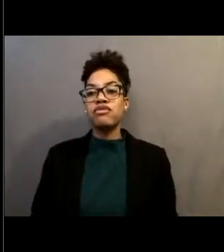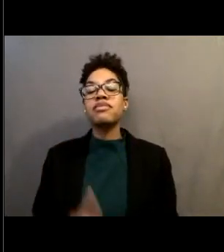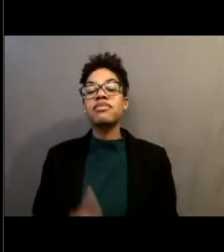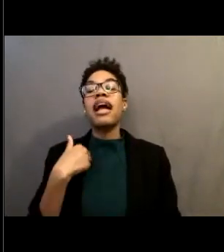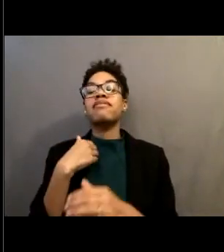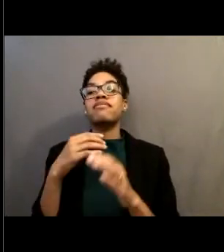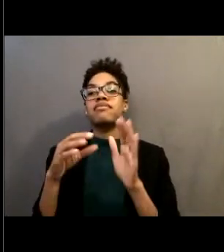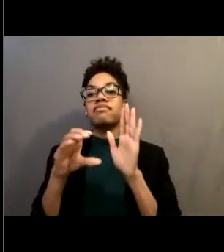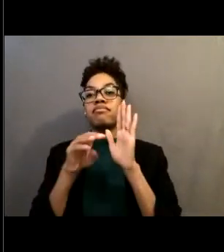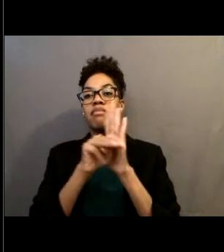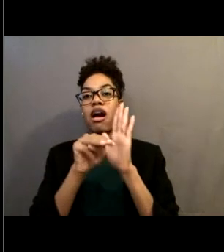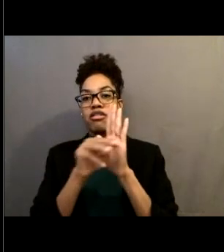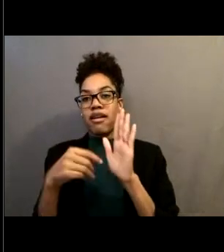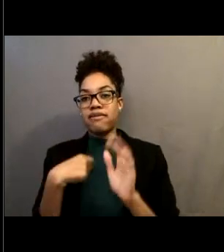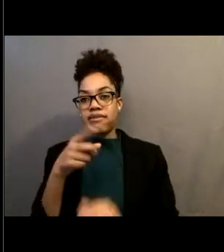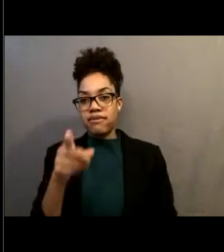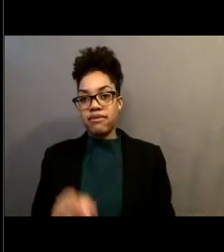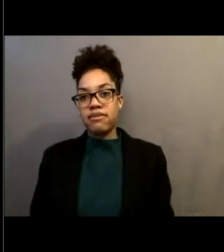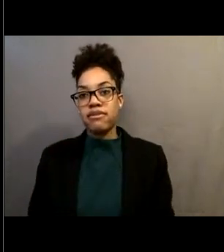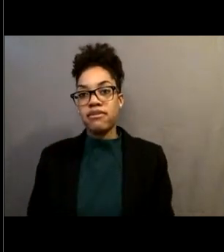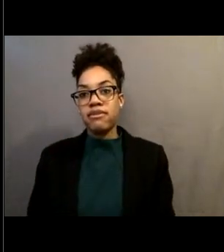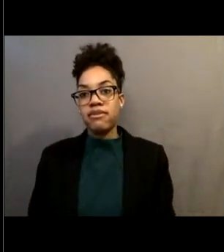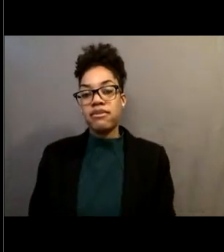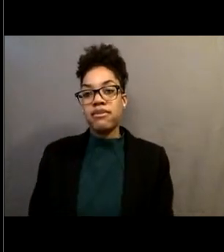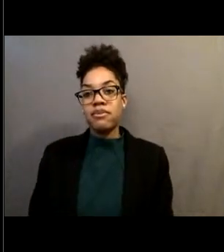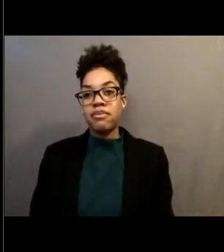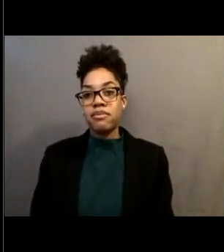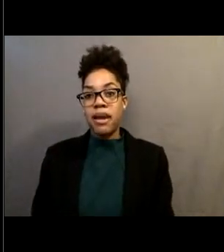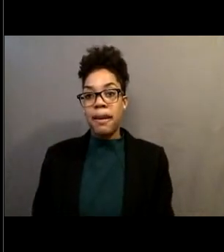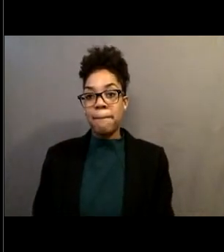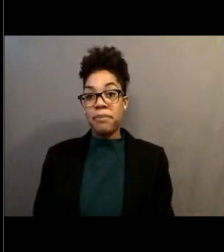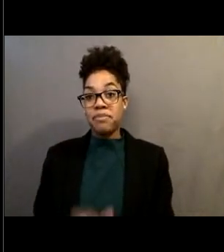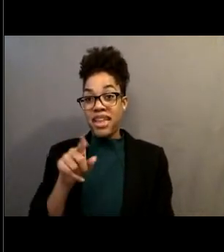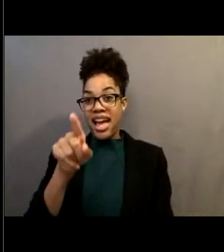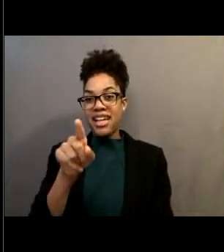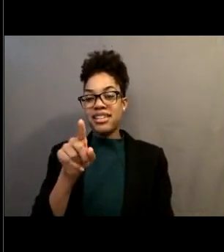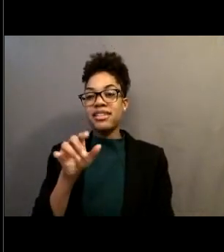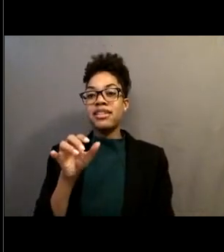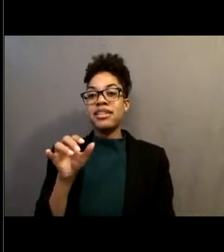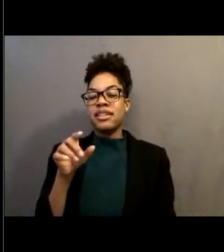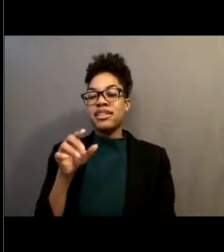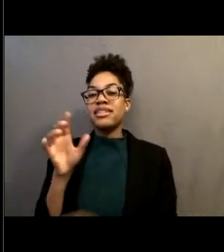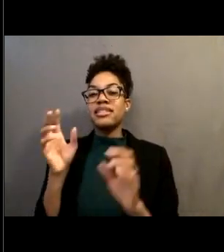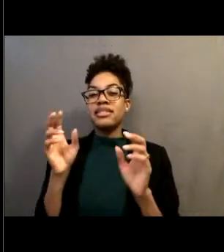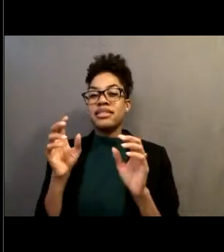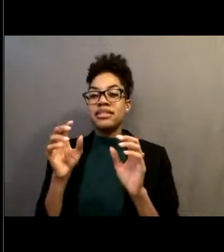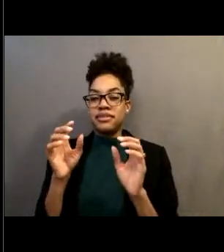Here's a picture of, one of the satellites. When we launch this panel is folded up against the spacecraft.